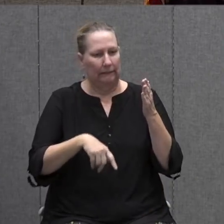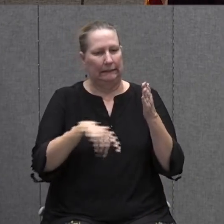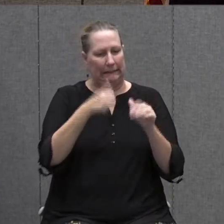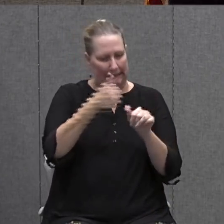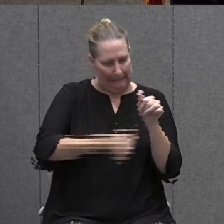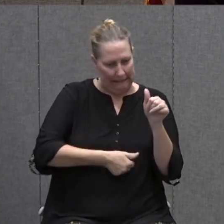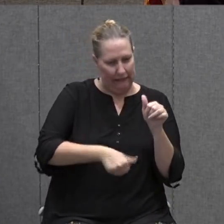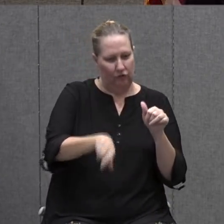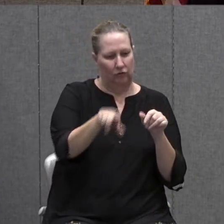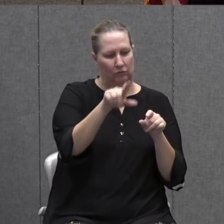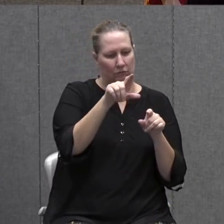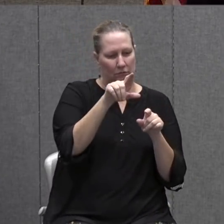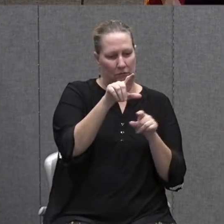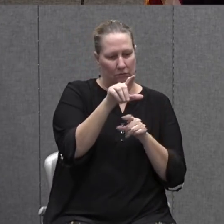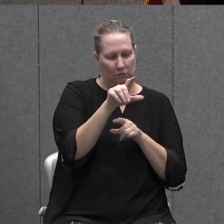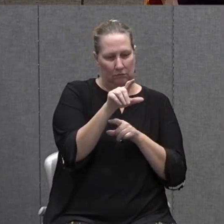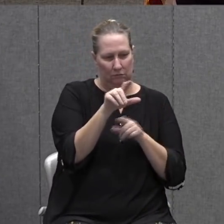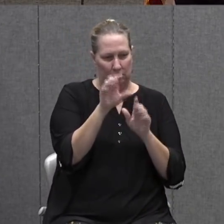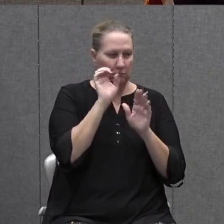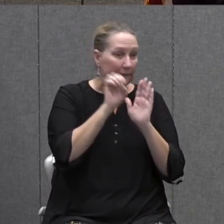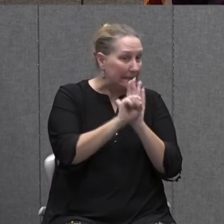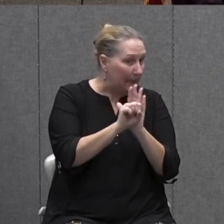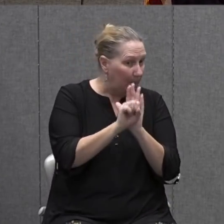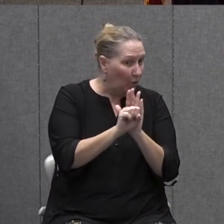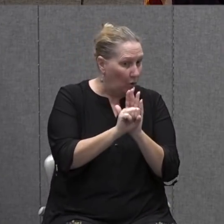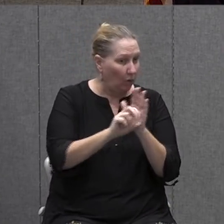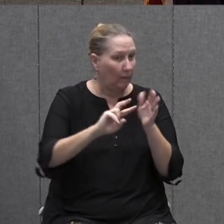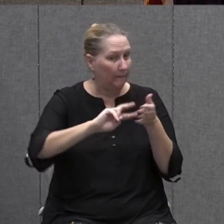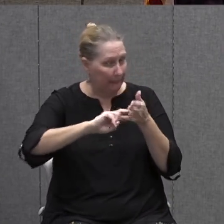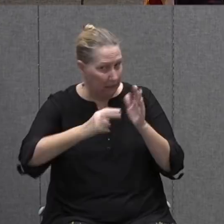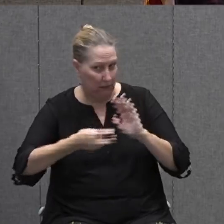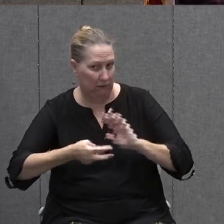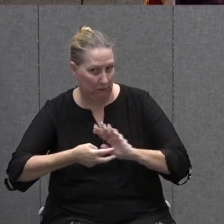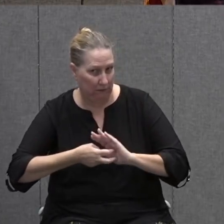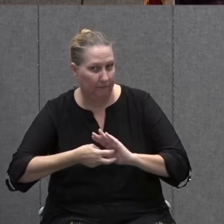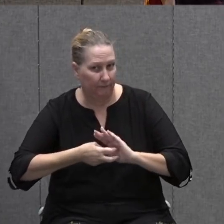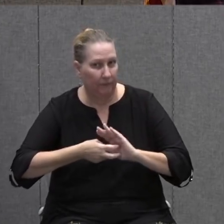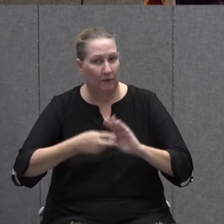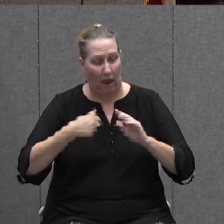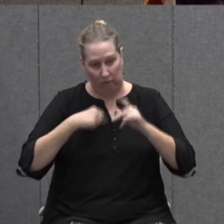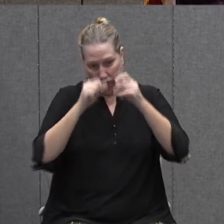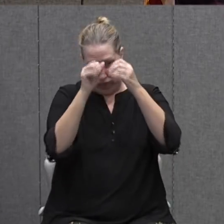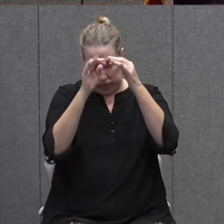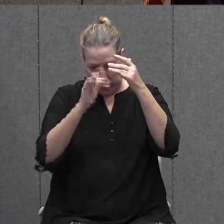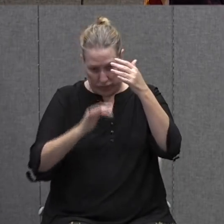with my code when I finished. I did all 26 letters on this tiny, little card that maybe you can't see.